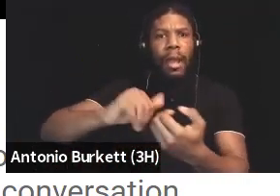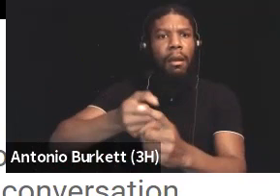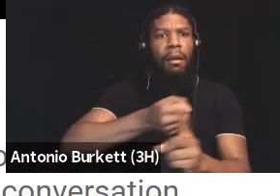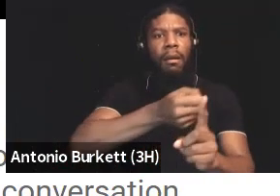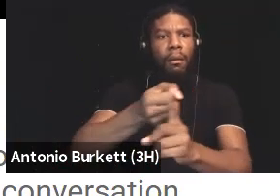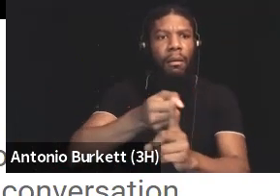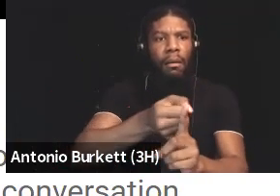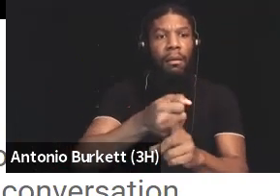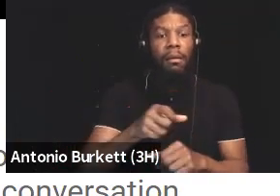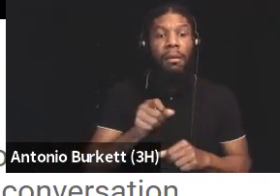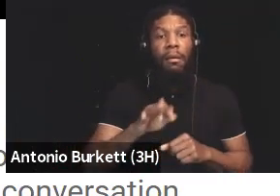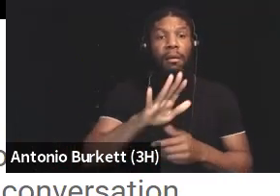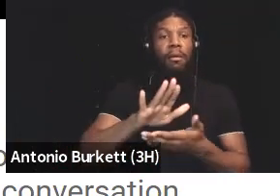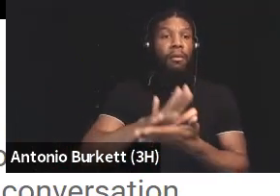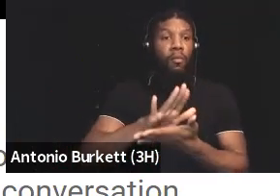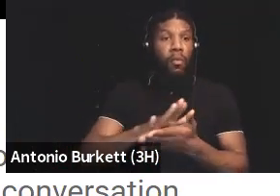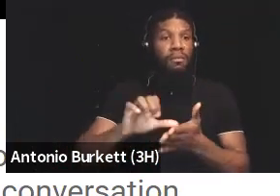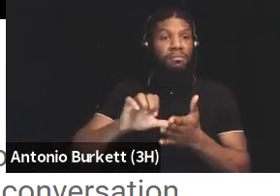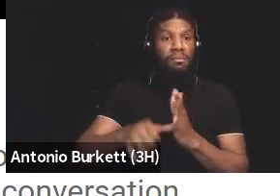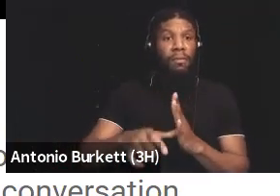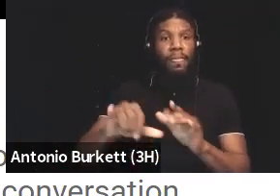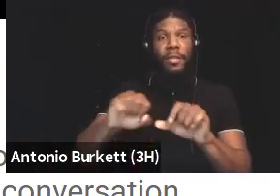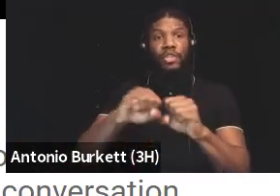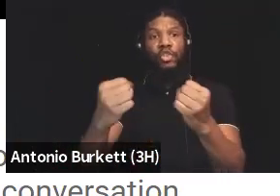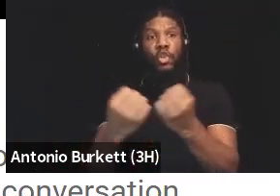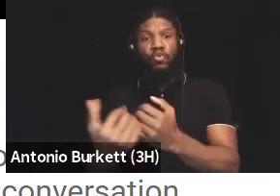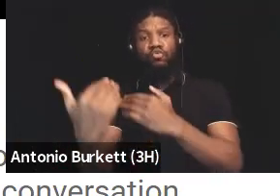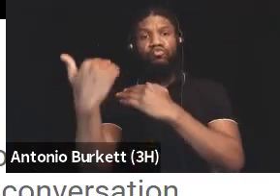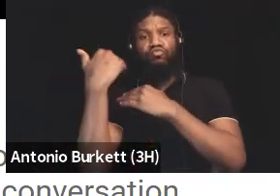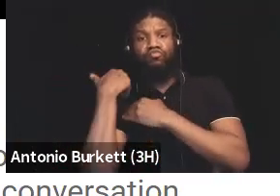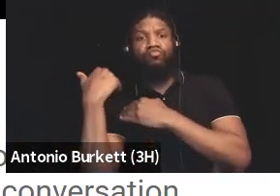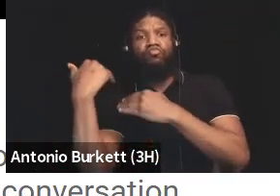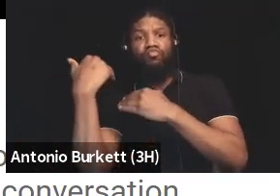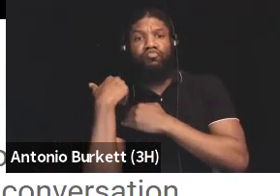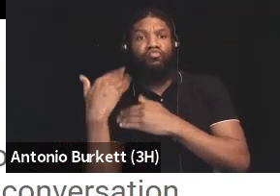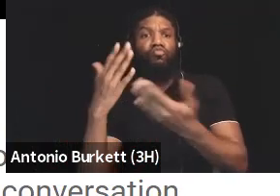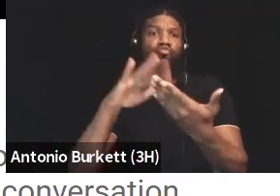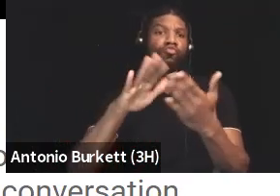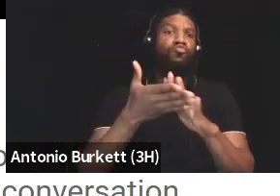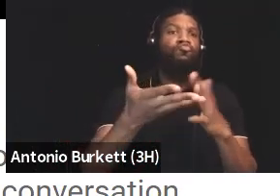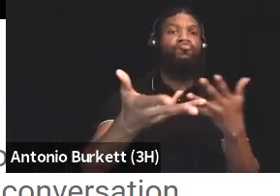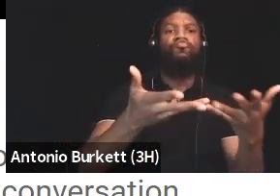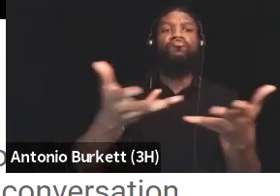emphasis on that kind of social obligation that you have as a school might just be another way